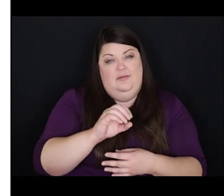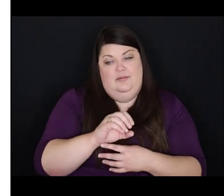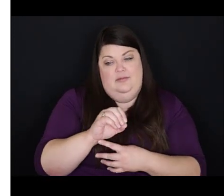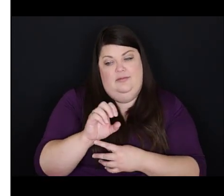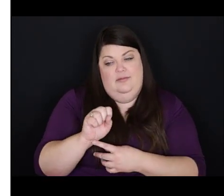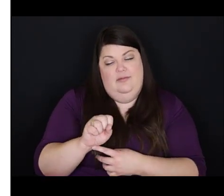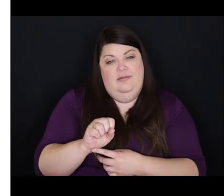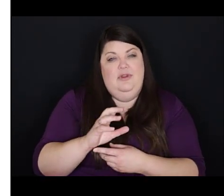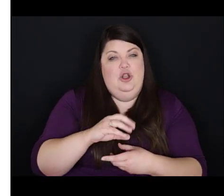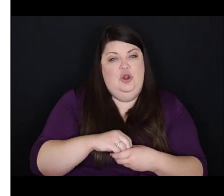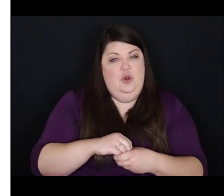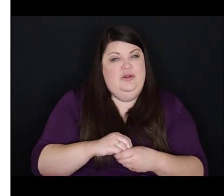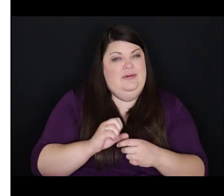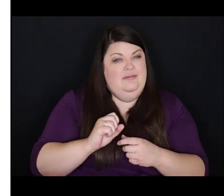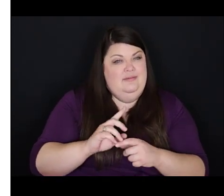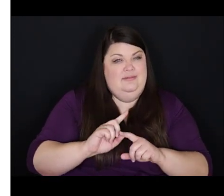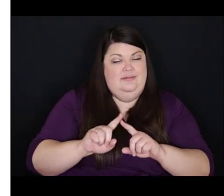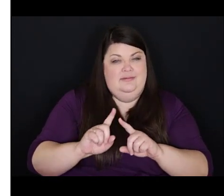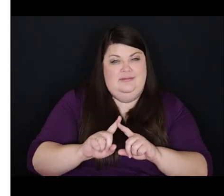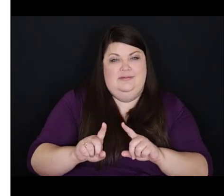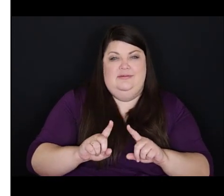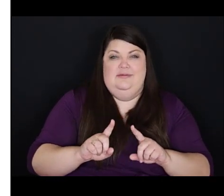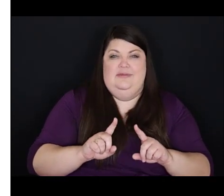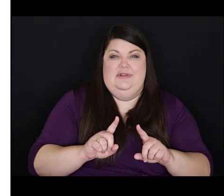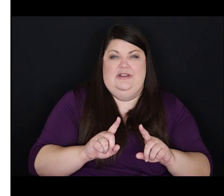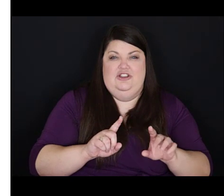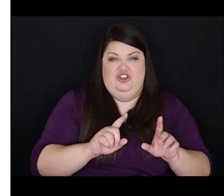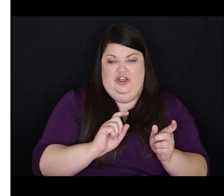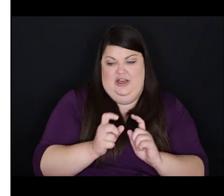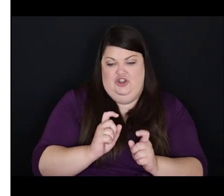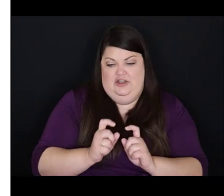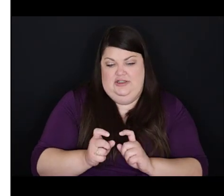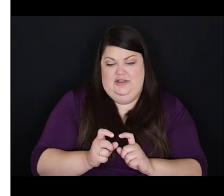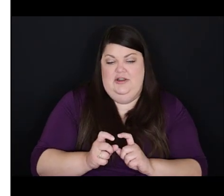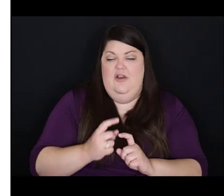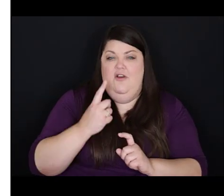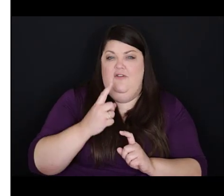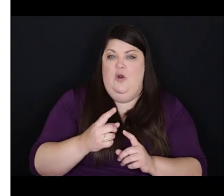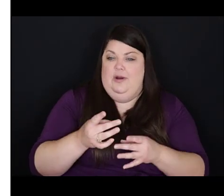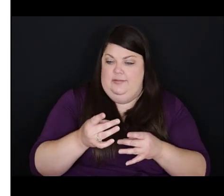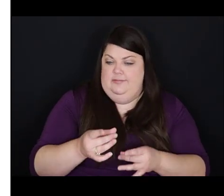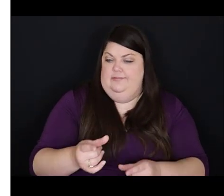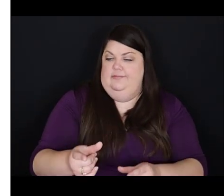unique changes intended to streamline the information required by all VR agencies.